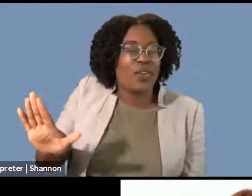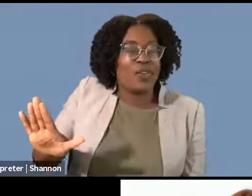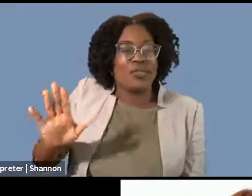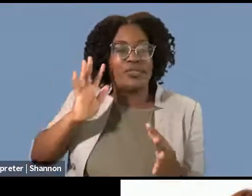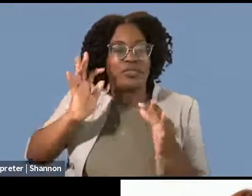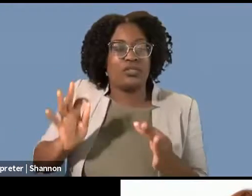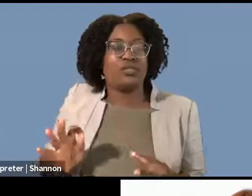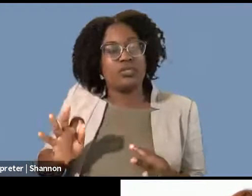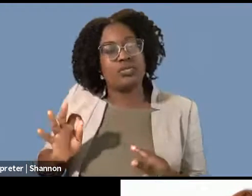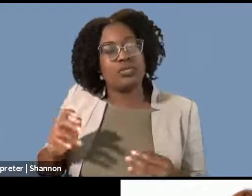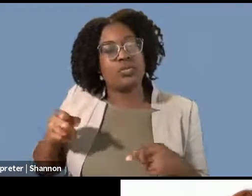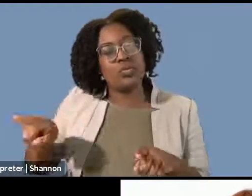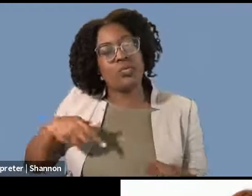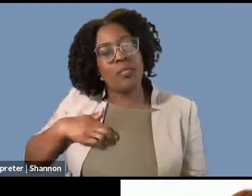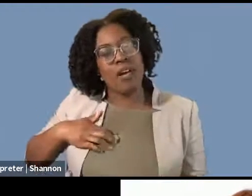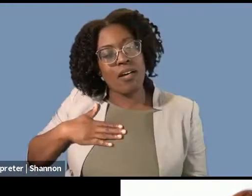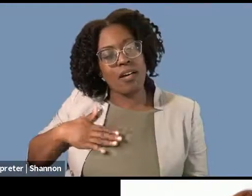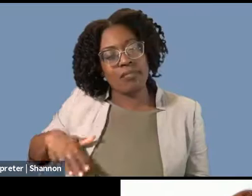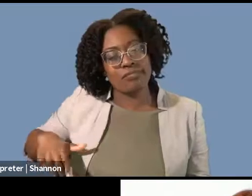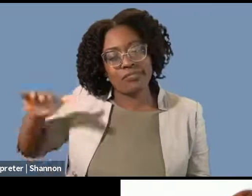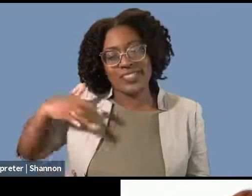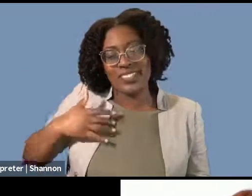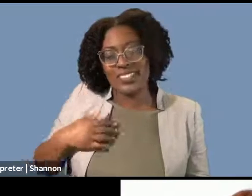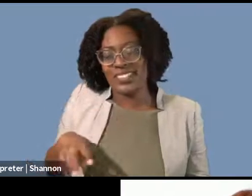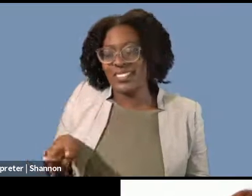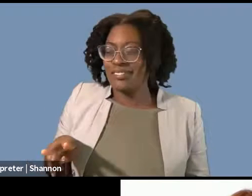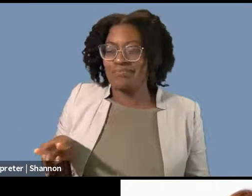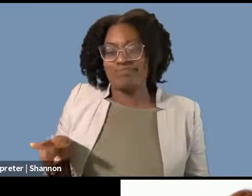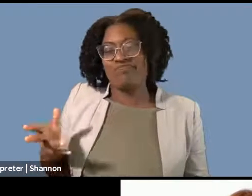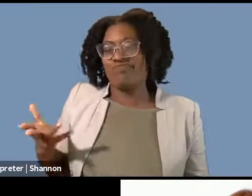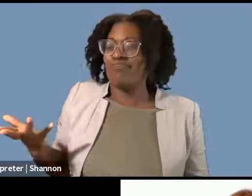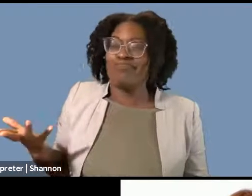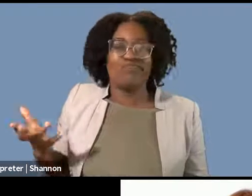obviously I love them. I also have compassion for their life experiences.